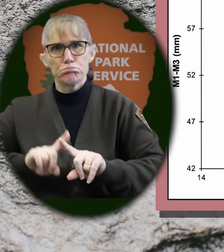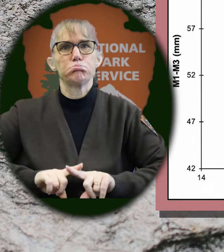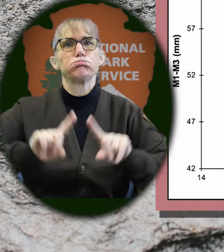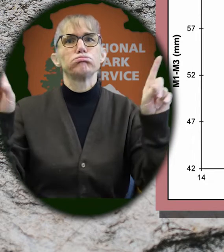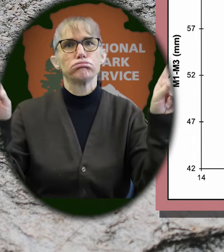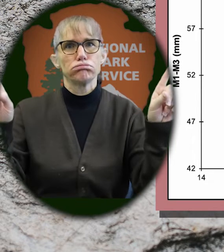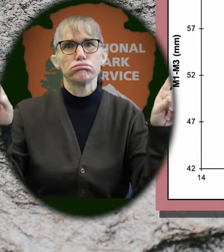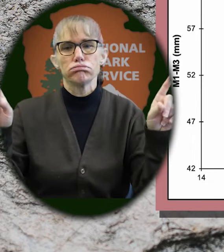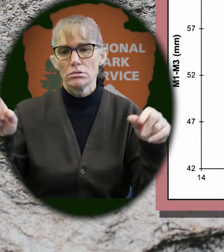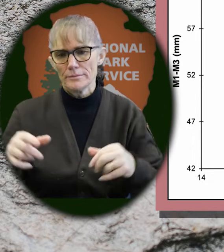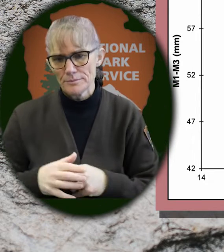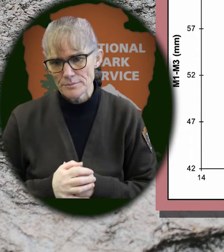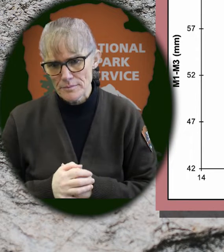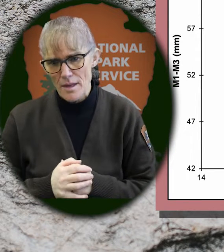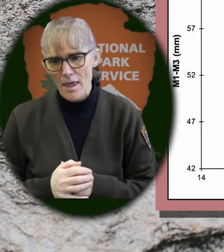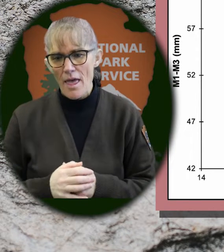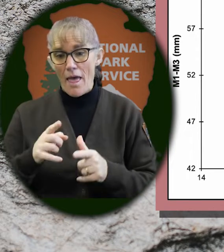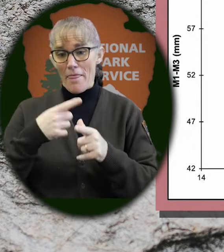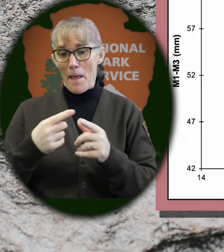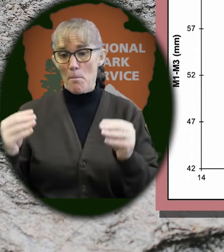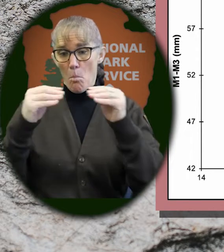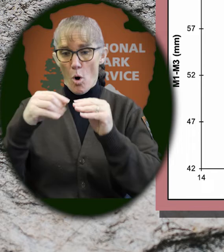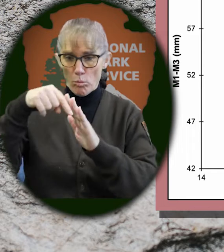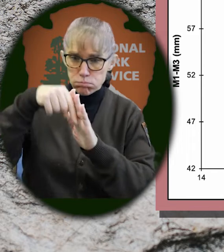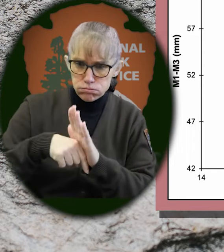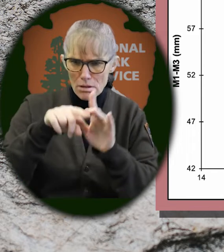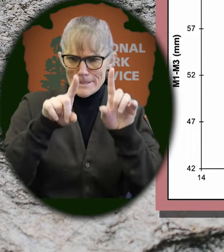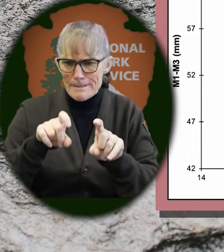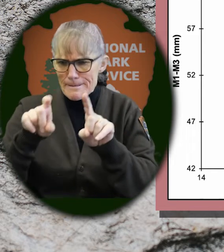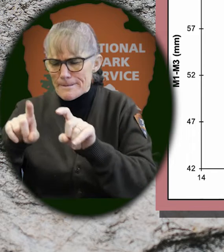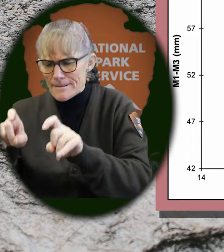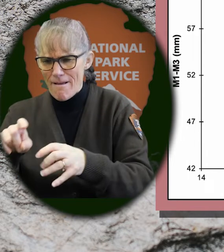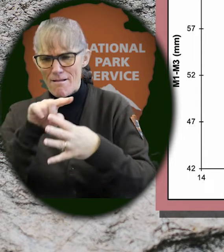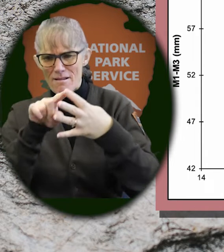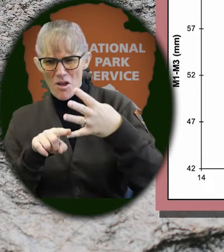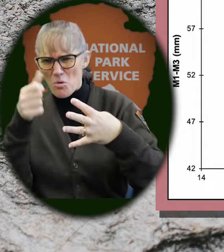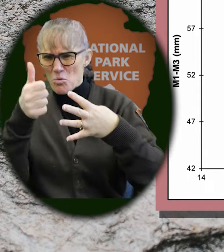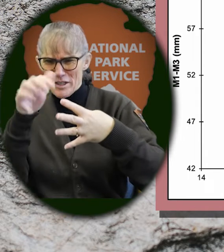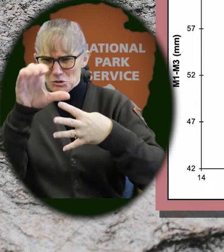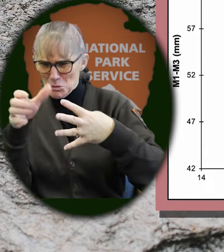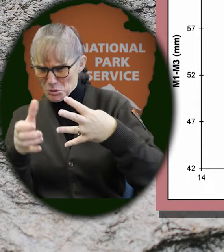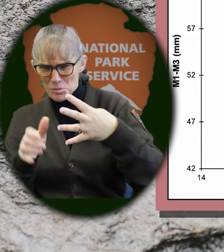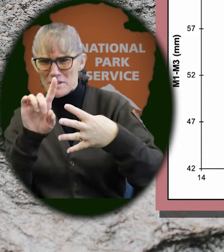And then we can do further tests to see which uh group that is in.